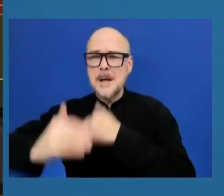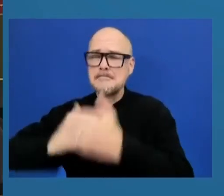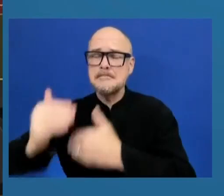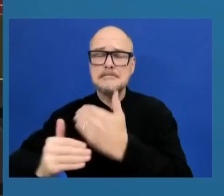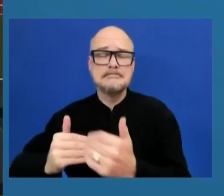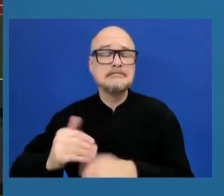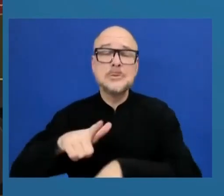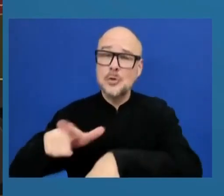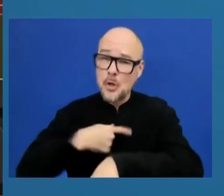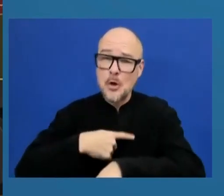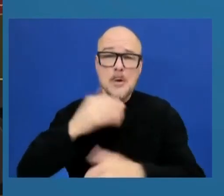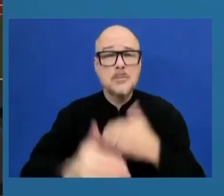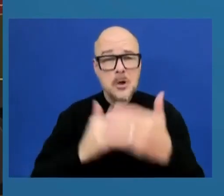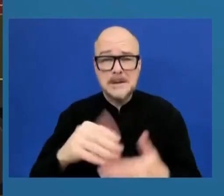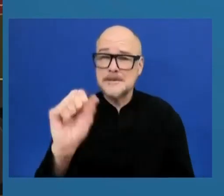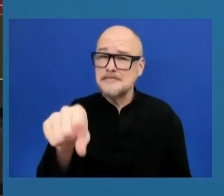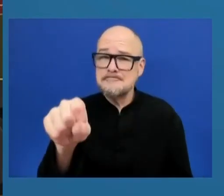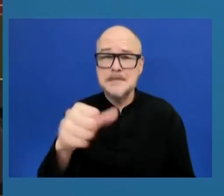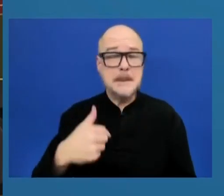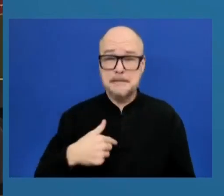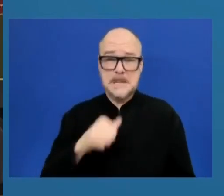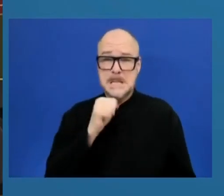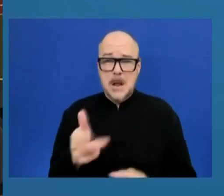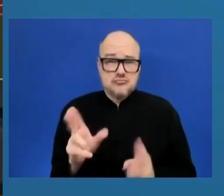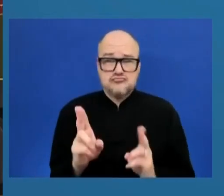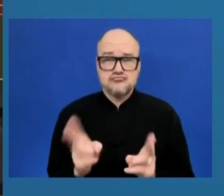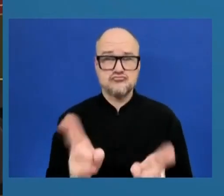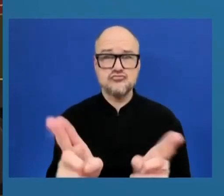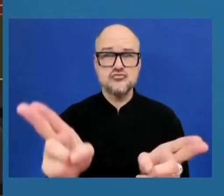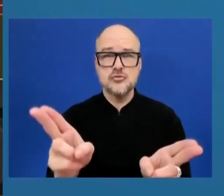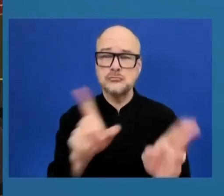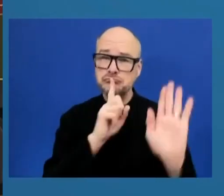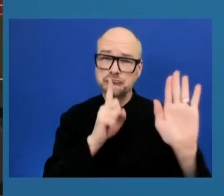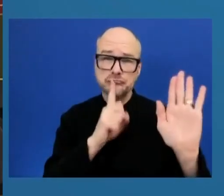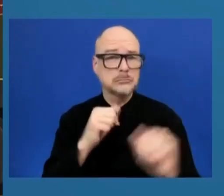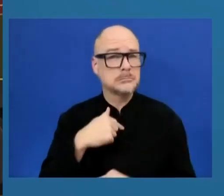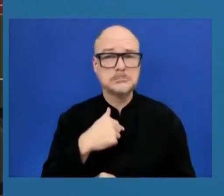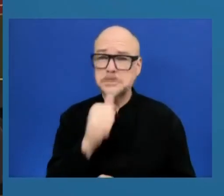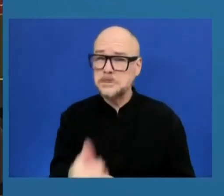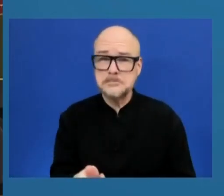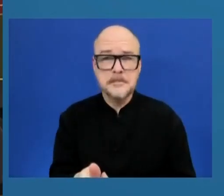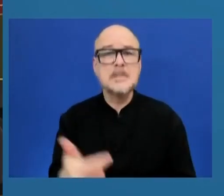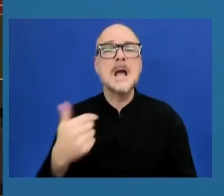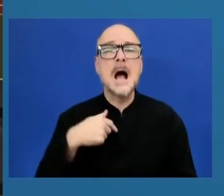and I'm not in any rush. I'm truly not in any rush. I will stay here as long as it takes to get the